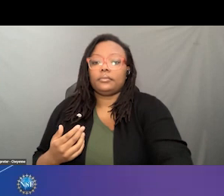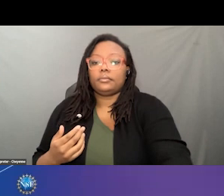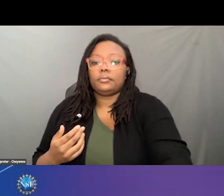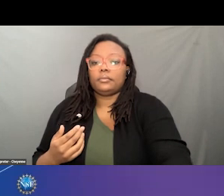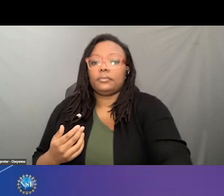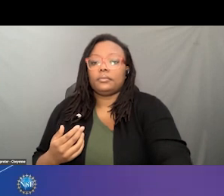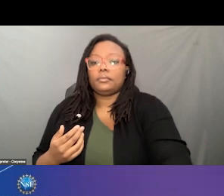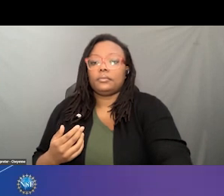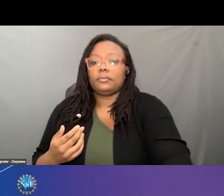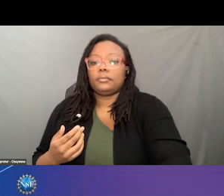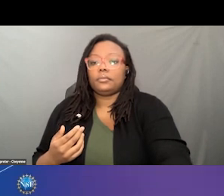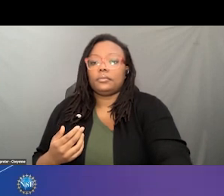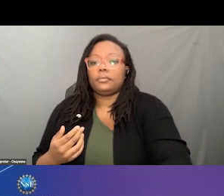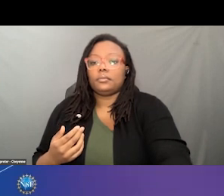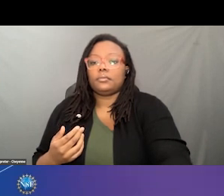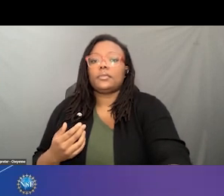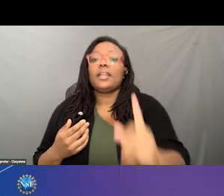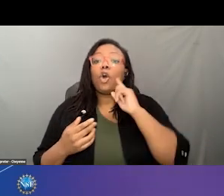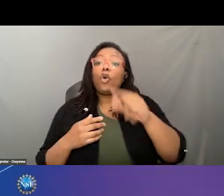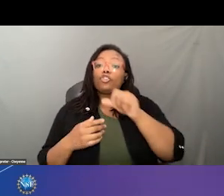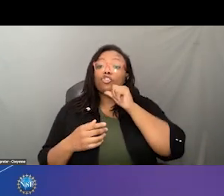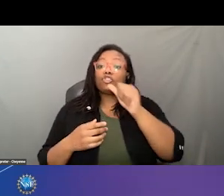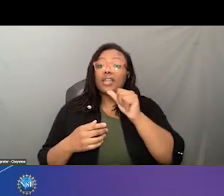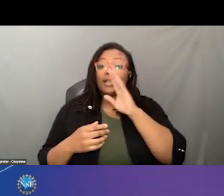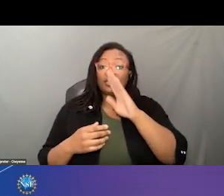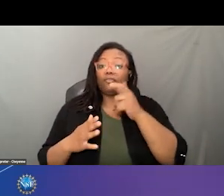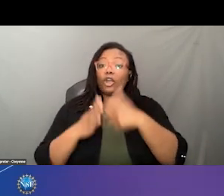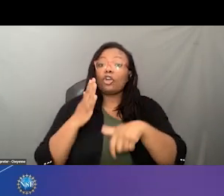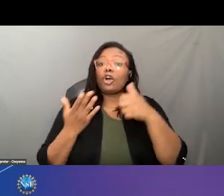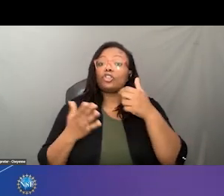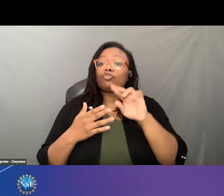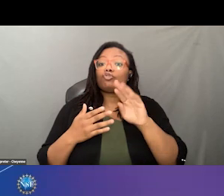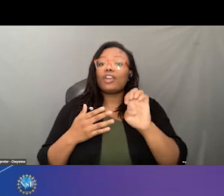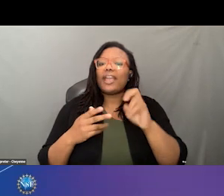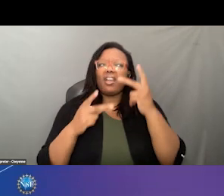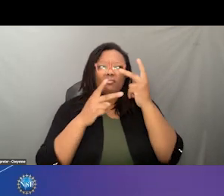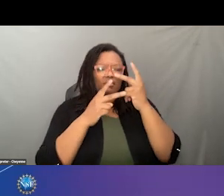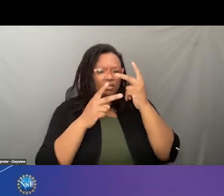If we look at your indirect cost rate or your fringe rate, and we realize the calculation